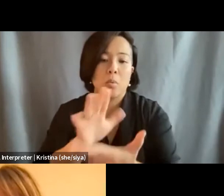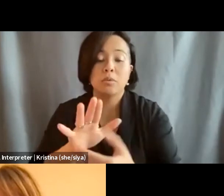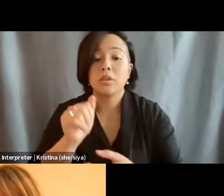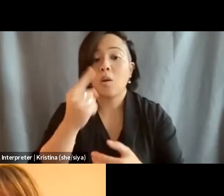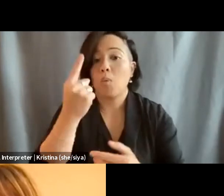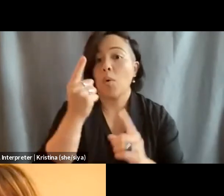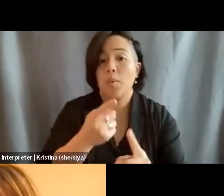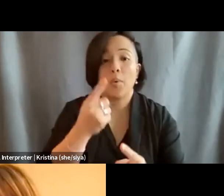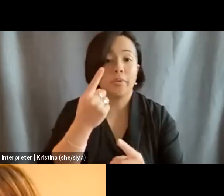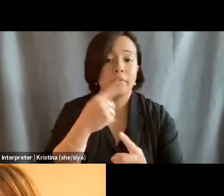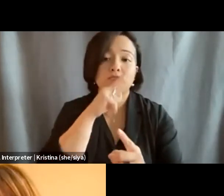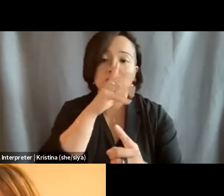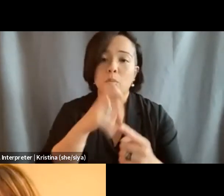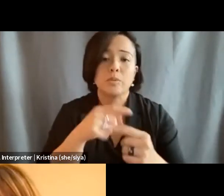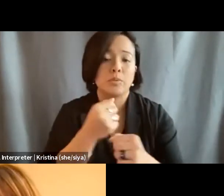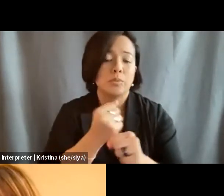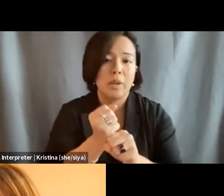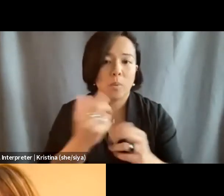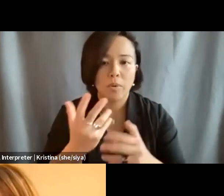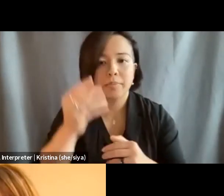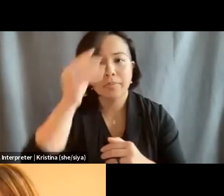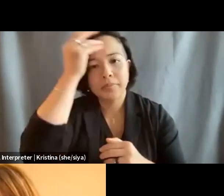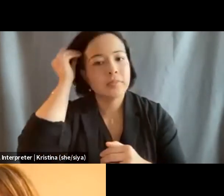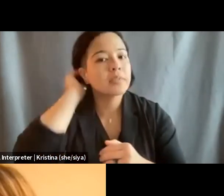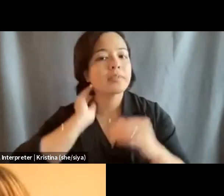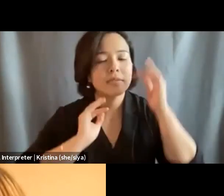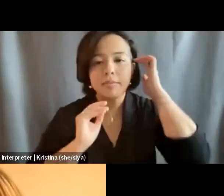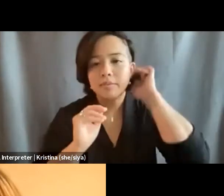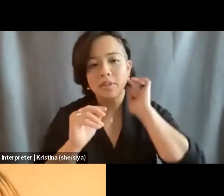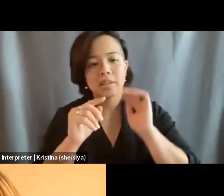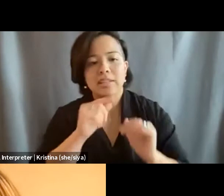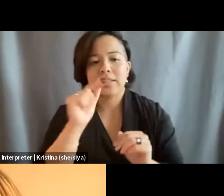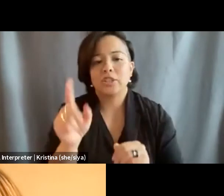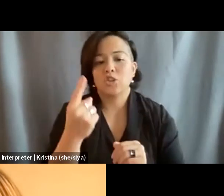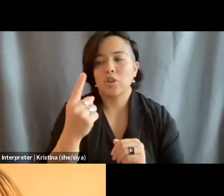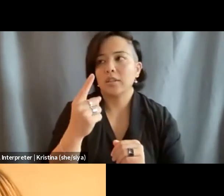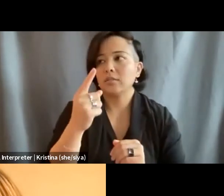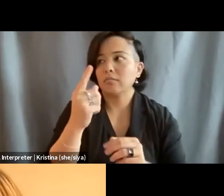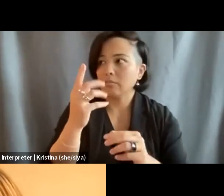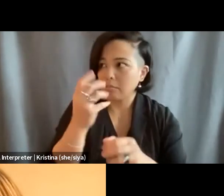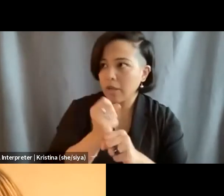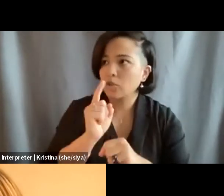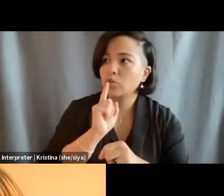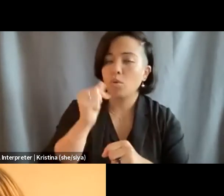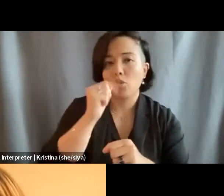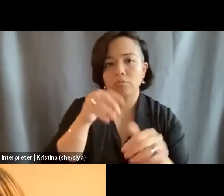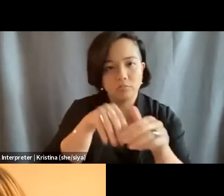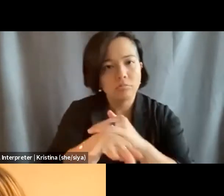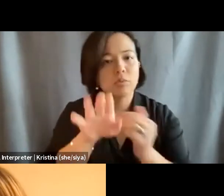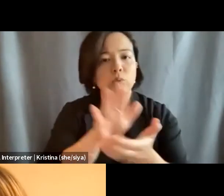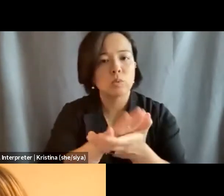girls into school and keeping them into school because let's face it,